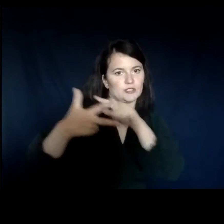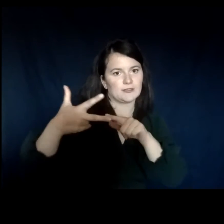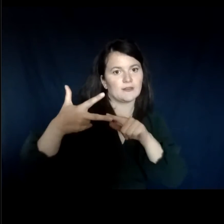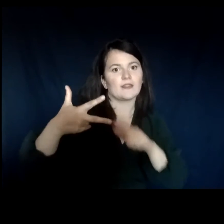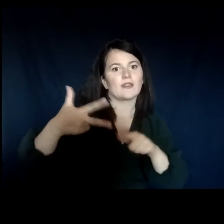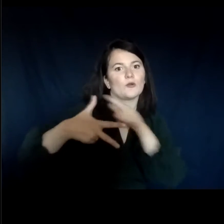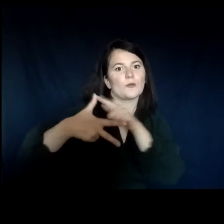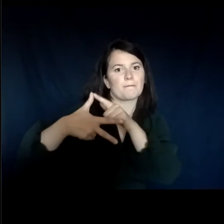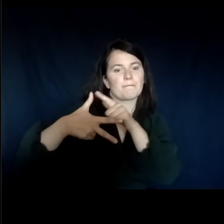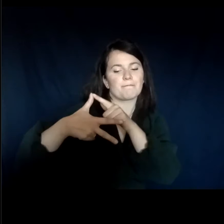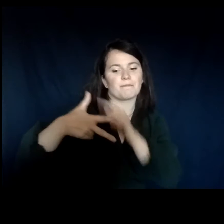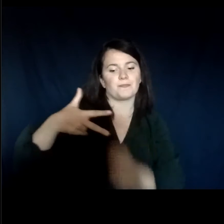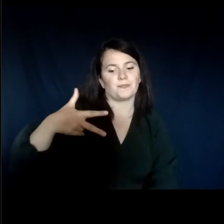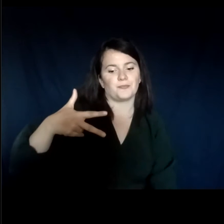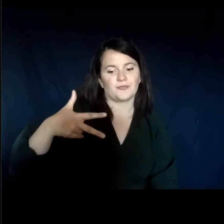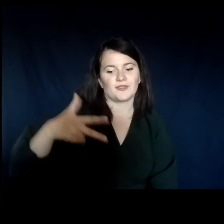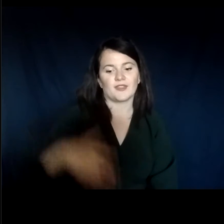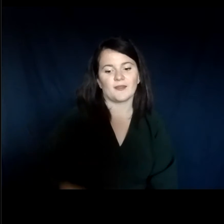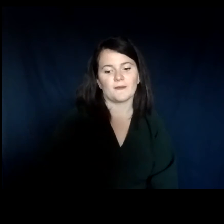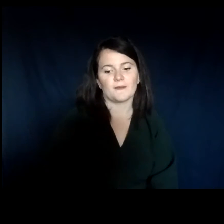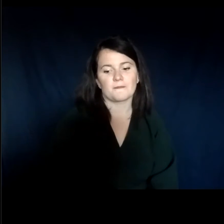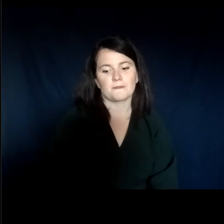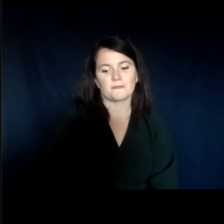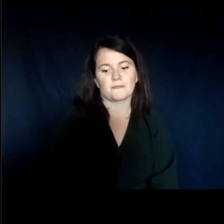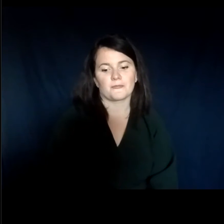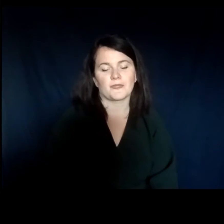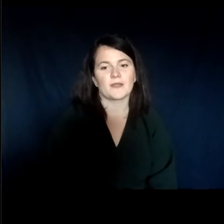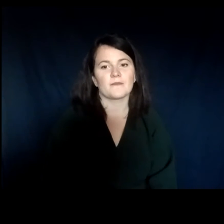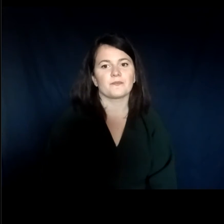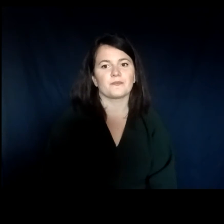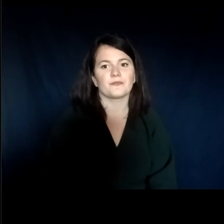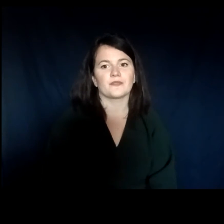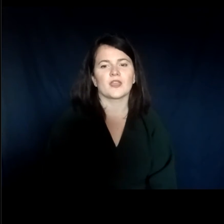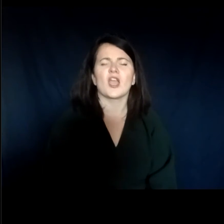Some of the words that have been taken from the Commission interventions is